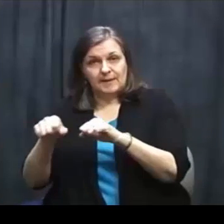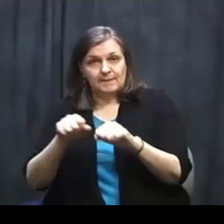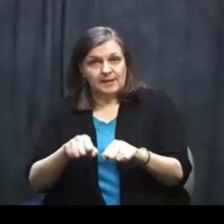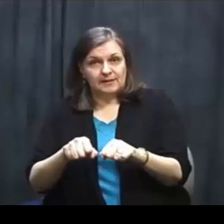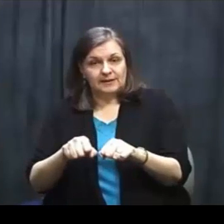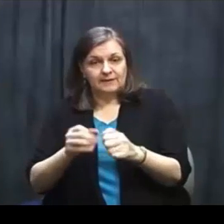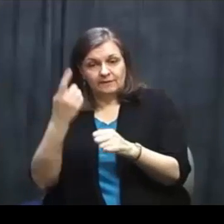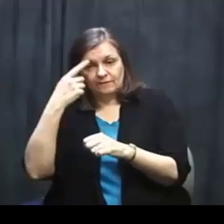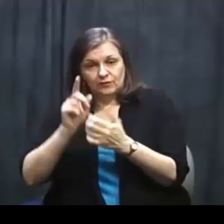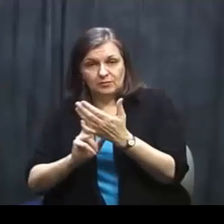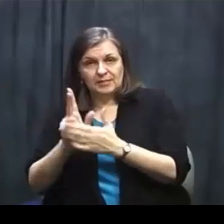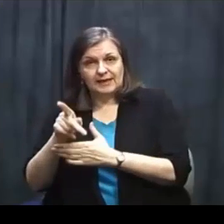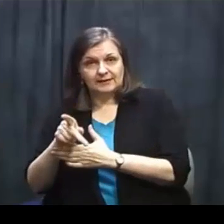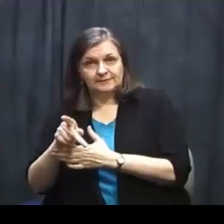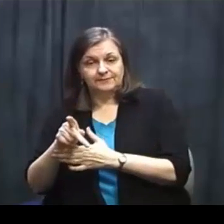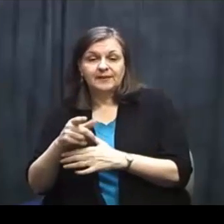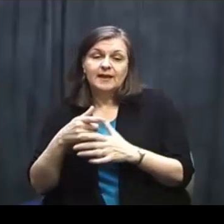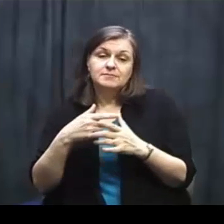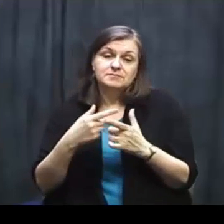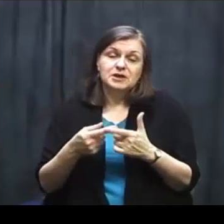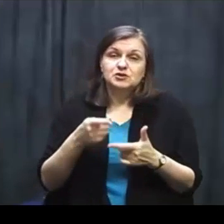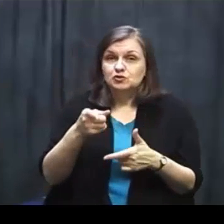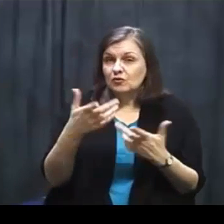modifications so